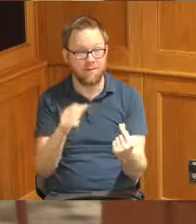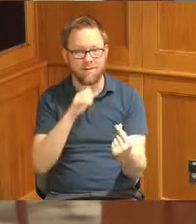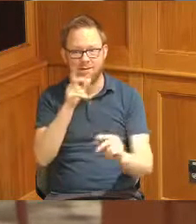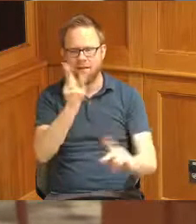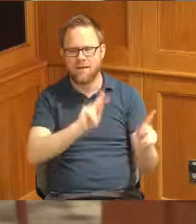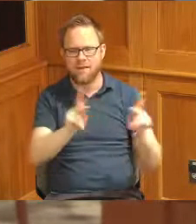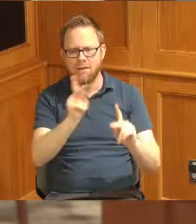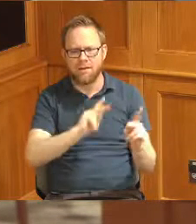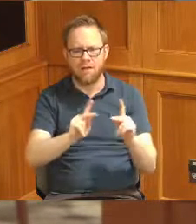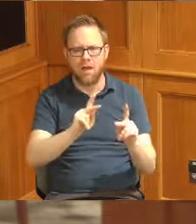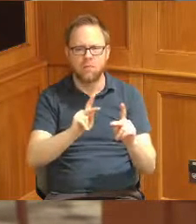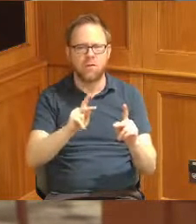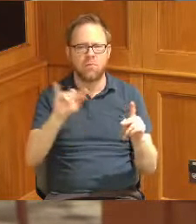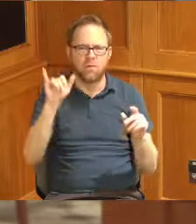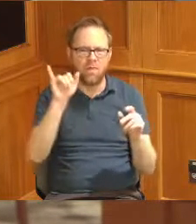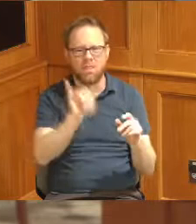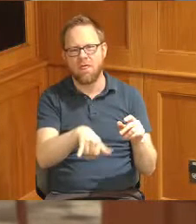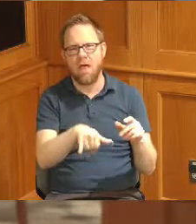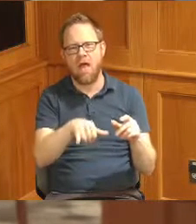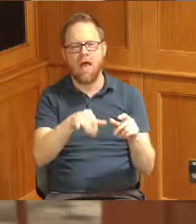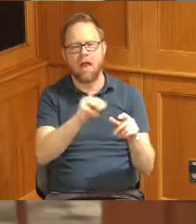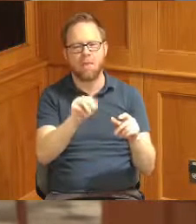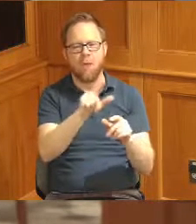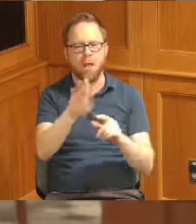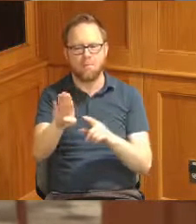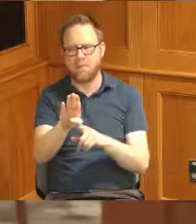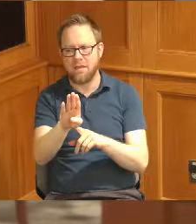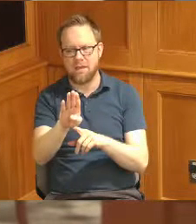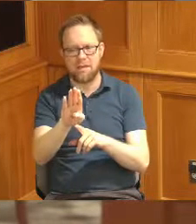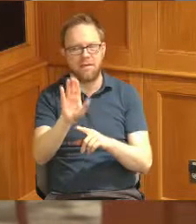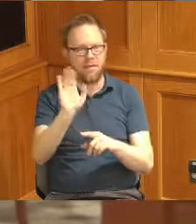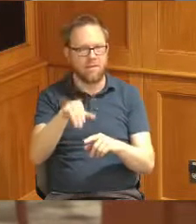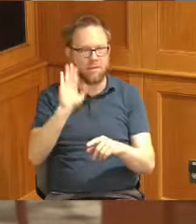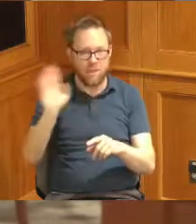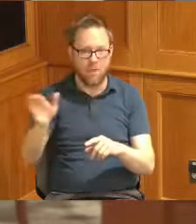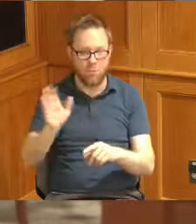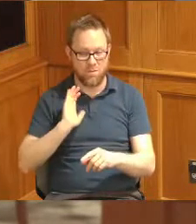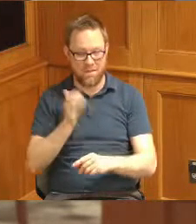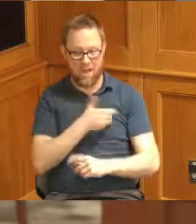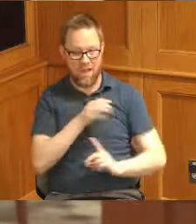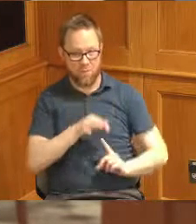Jurassic Major League Baseball this is going to be the league of our own and there's there's two